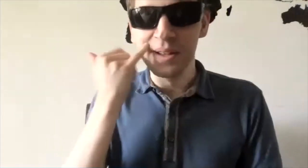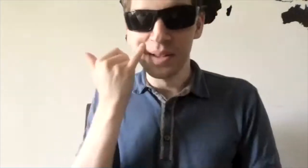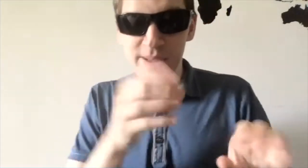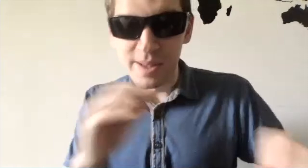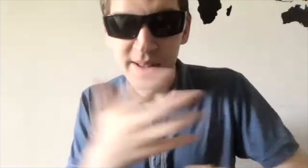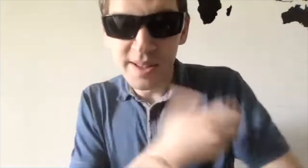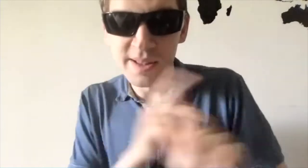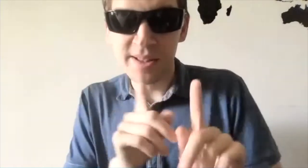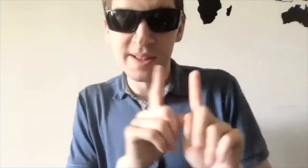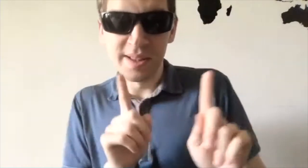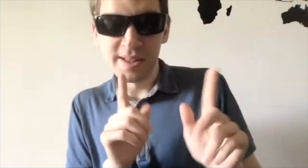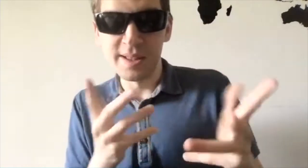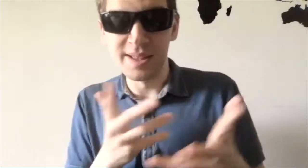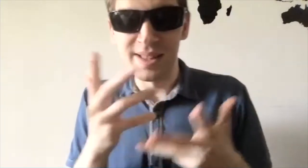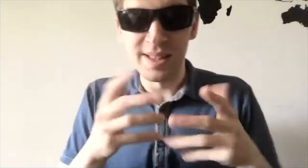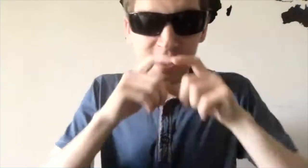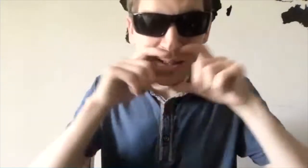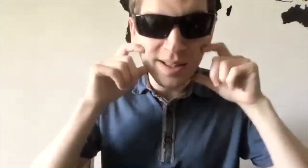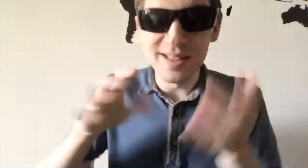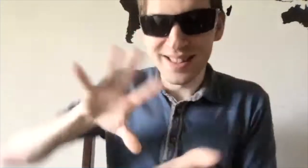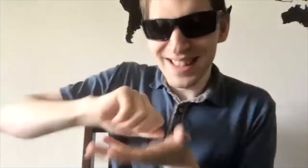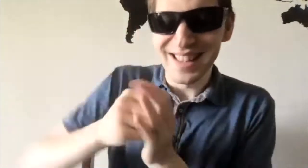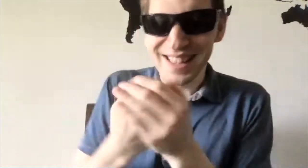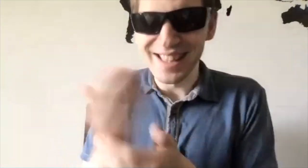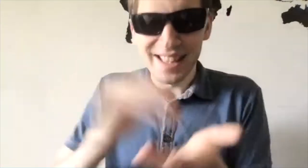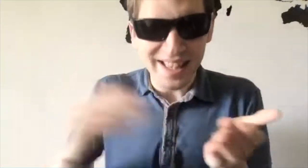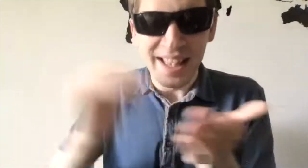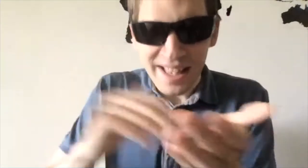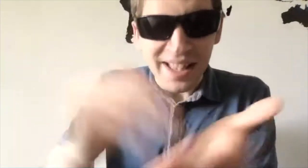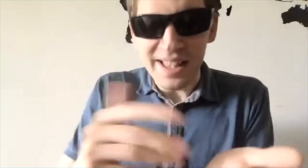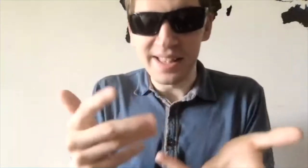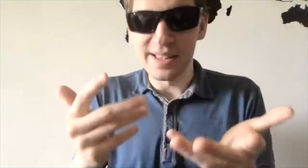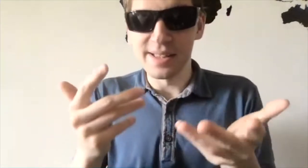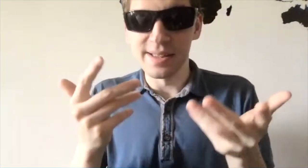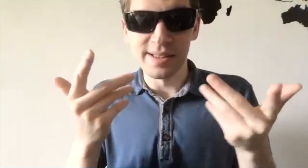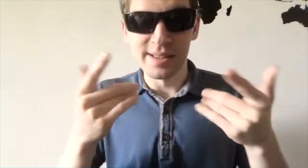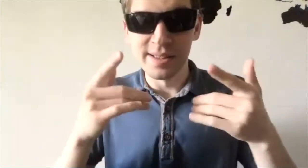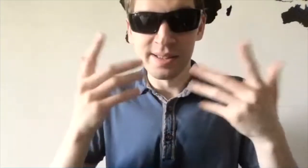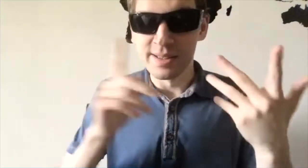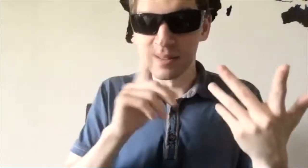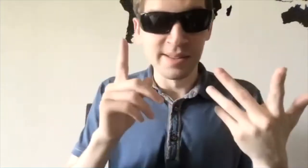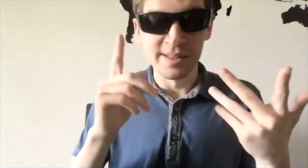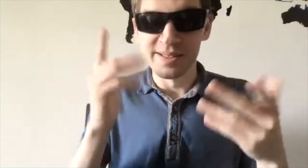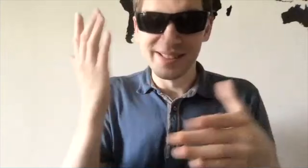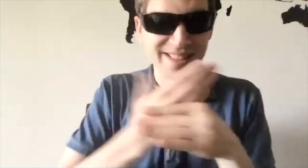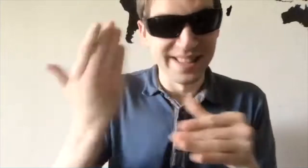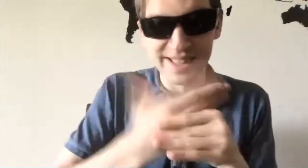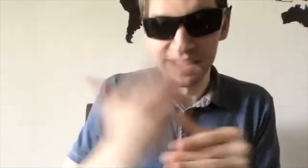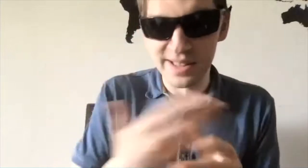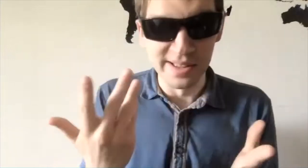So that's not been an issue. It's been fine. It's been cool. We're cool with it, but someone who needs to change their gloves or get up and wash their